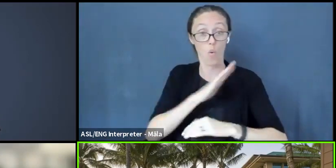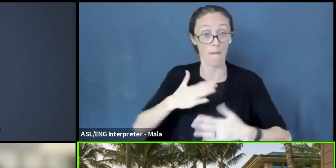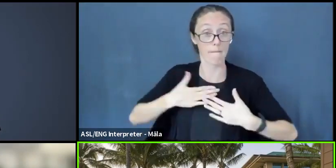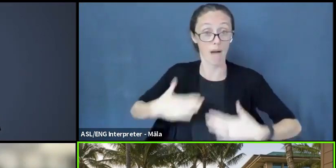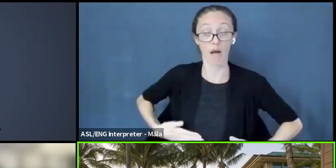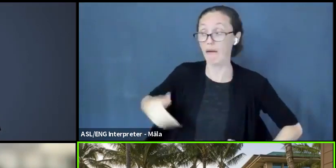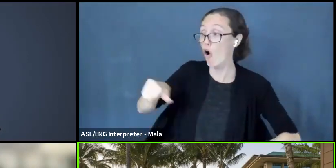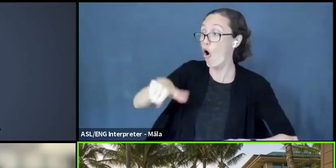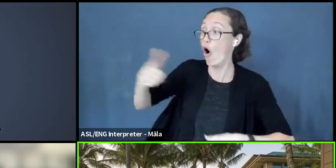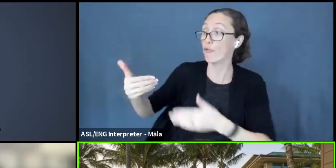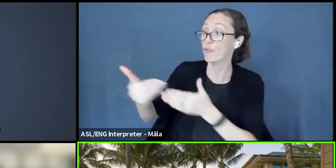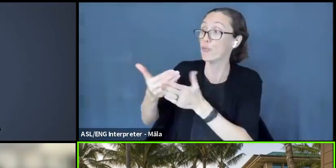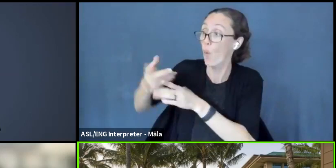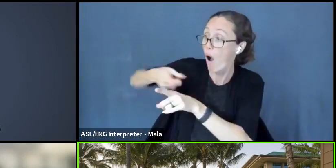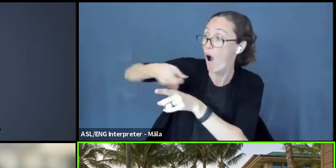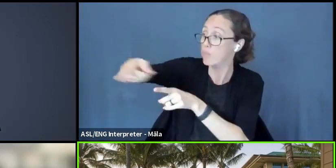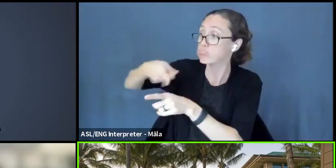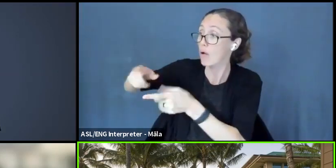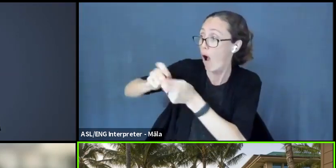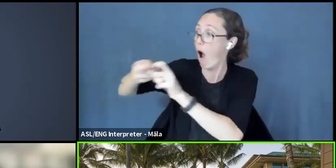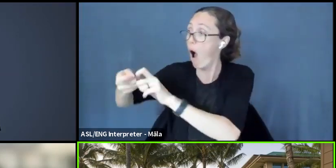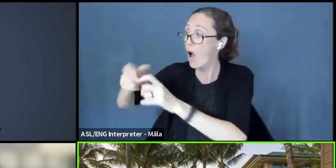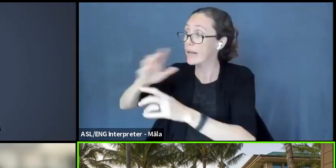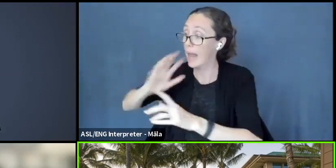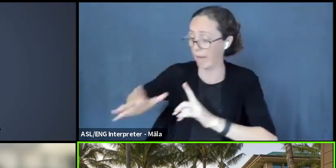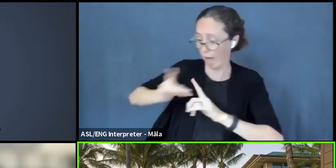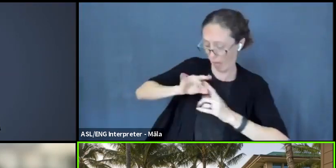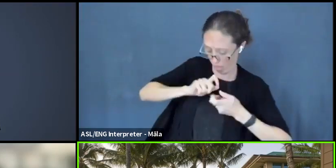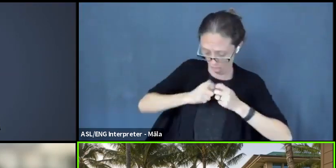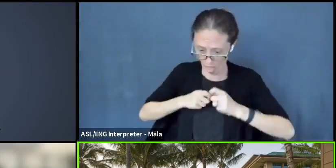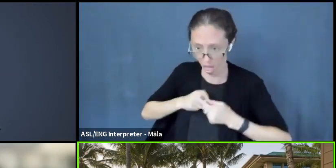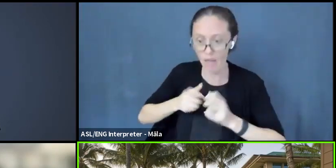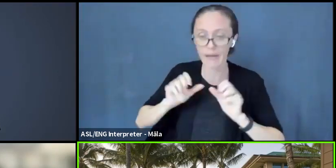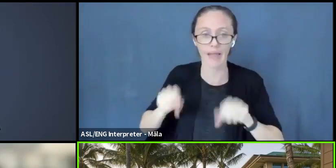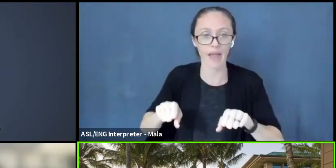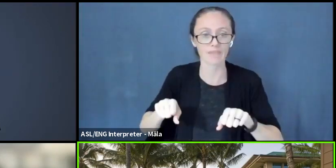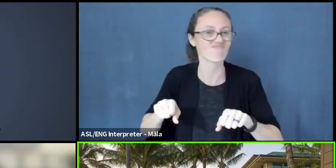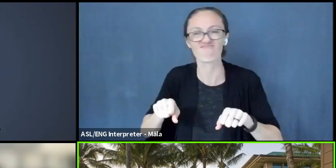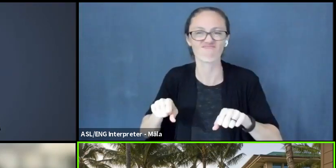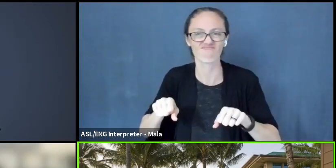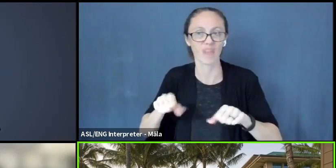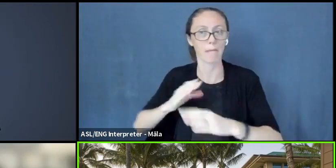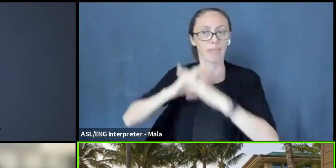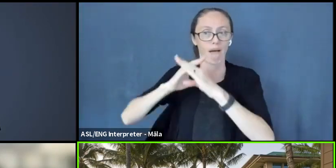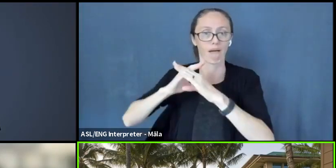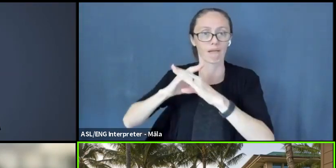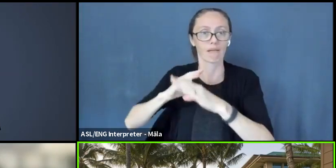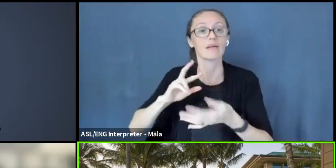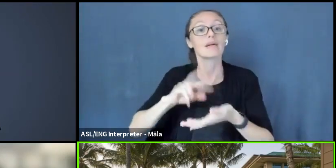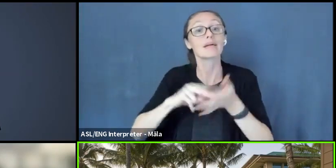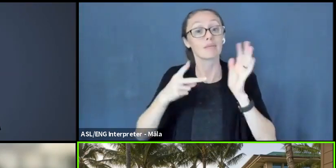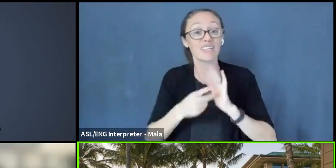it take hold, and to mutate. So it's really this race against the development of the variants.